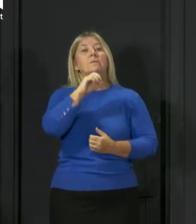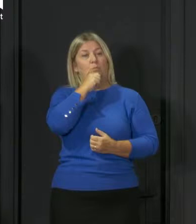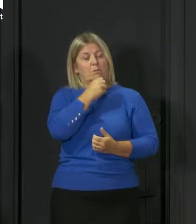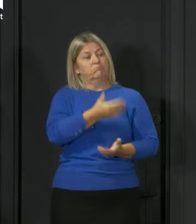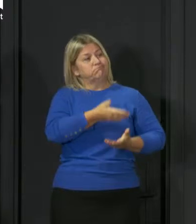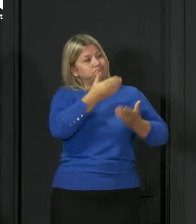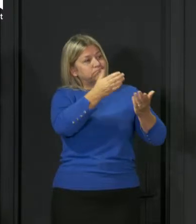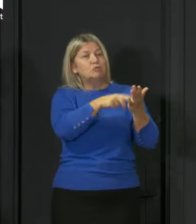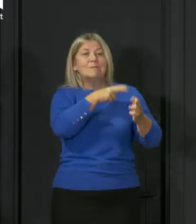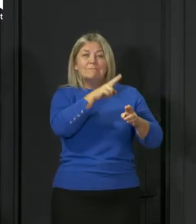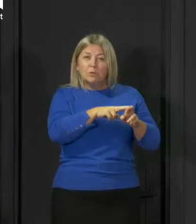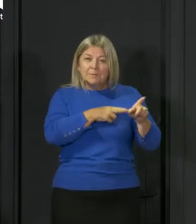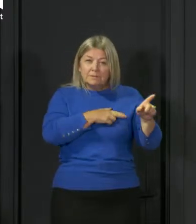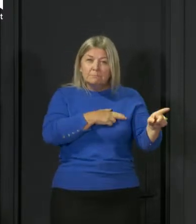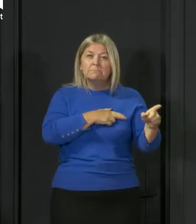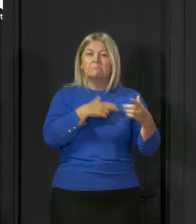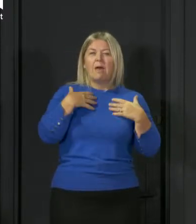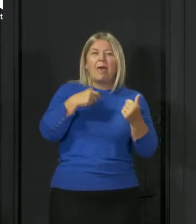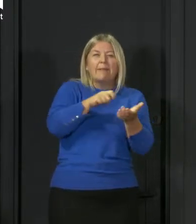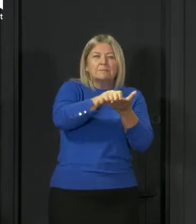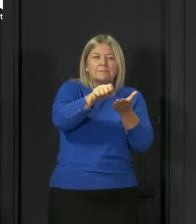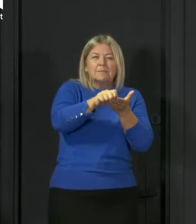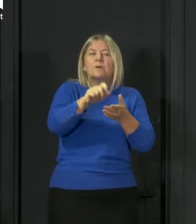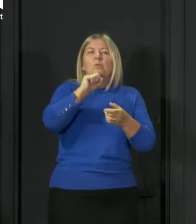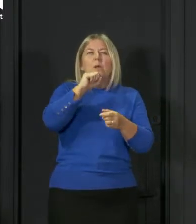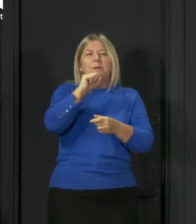who is going to say a few words about the seasonal flu vaccination programme.